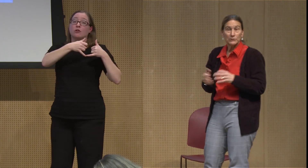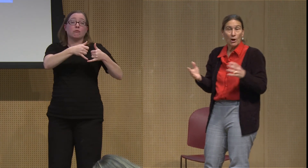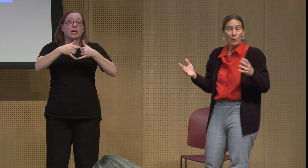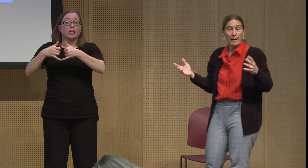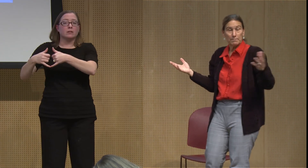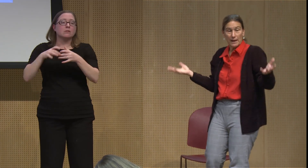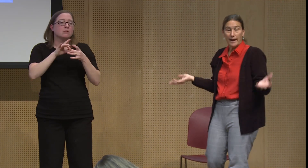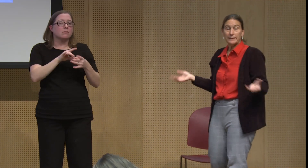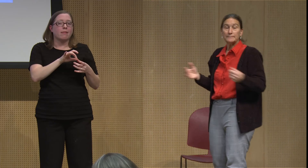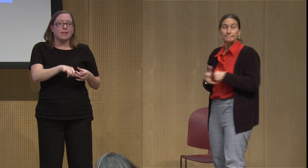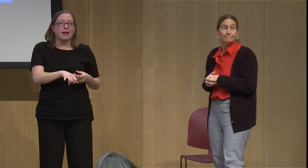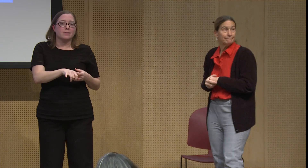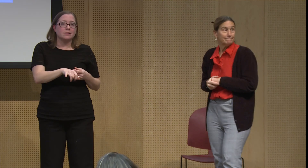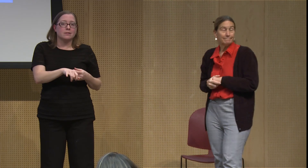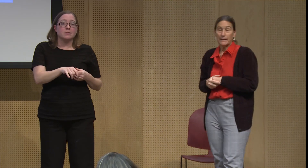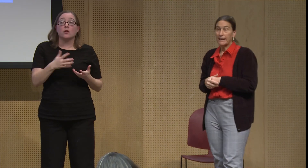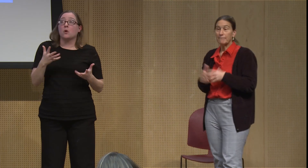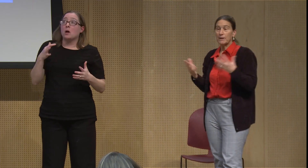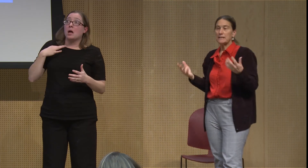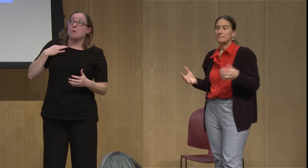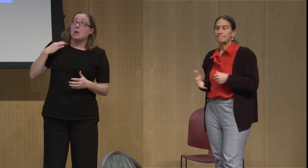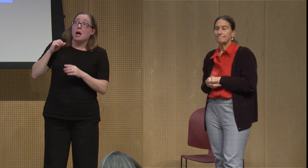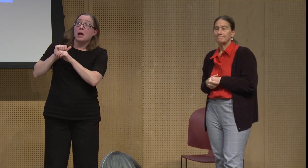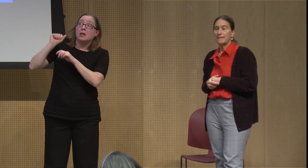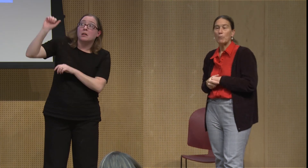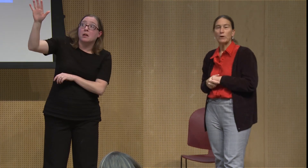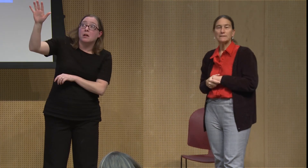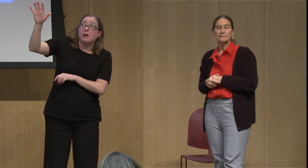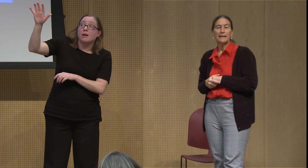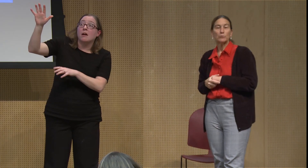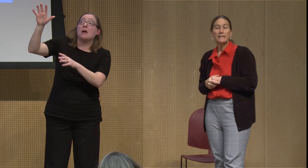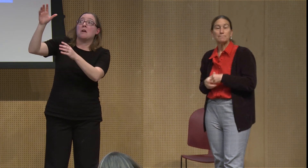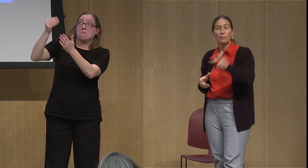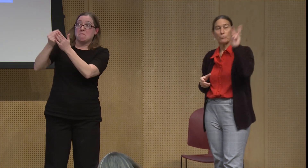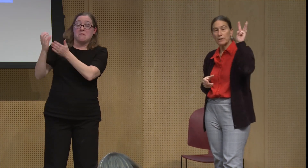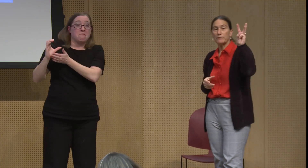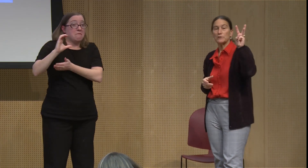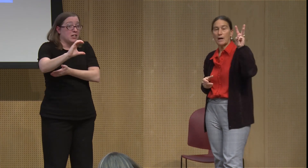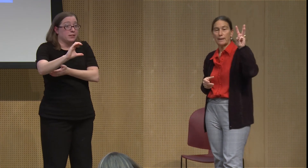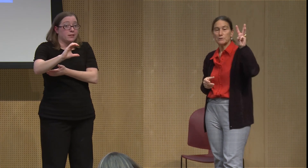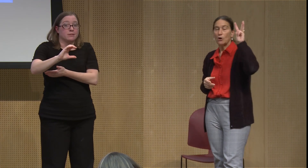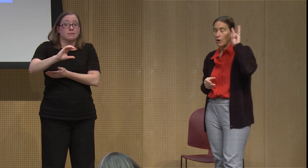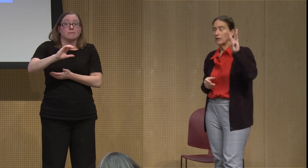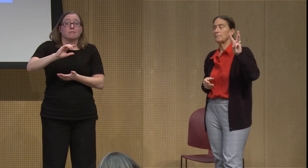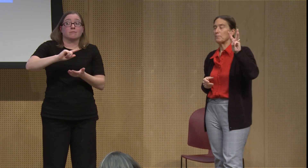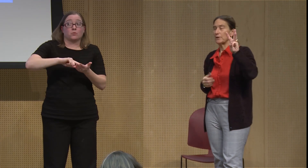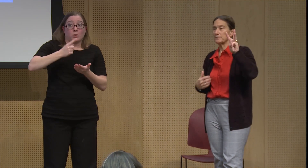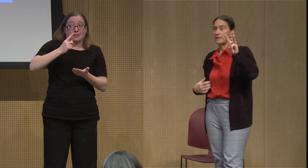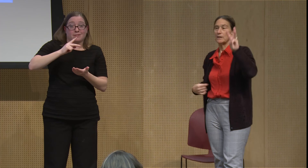SO I APPLIED, AND I GOT FUNDED NOT ONCE, NOT TWICE, BUT 3 DIFFERENT TIMES ALL ABOUT BREASTFEEDING